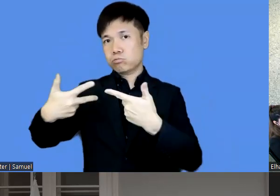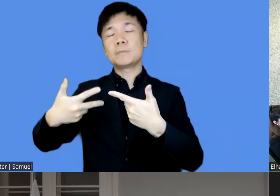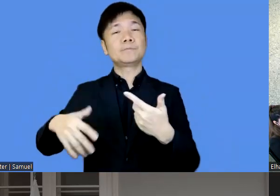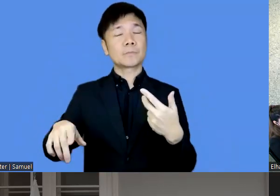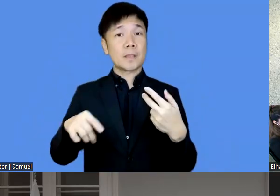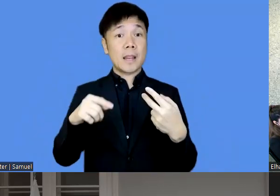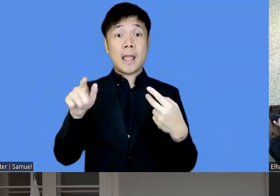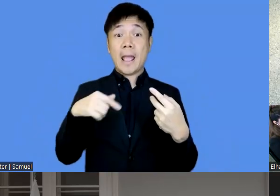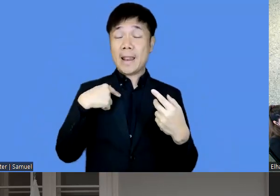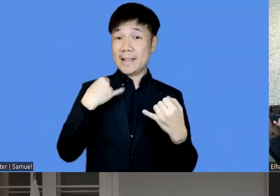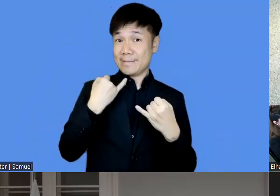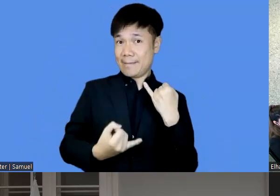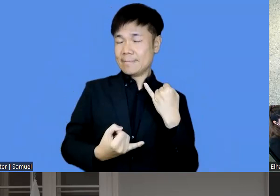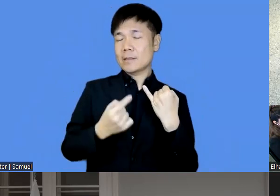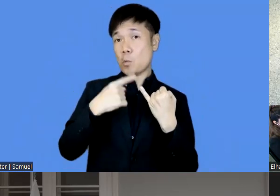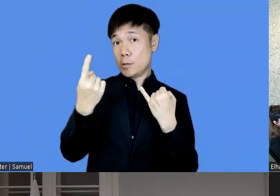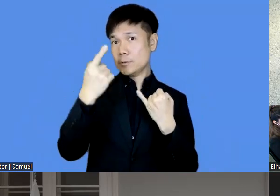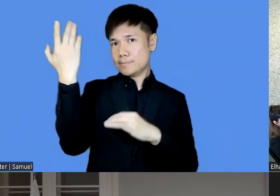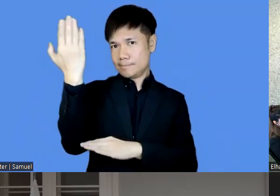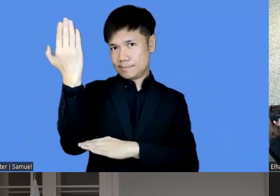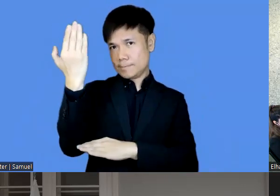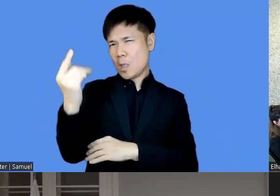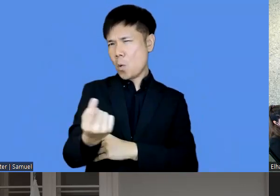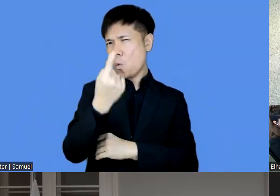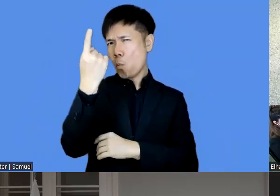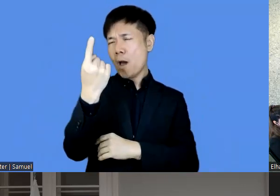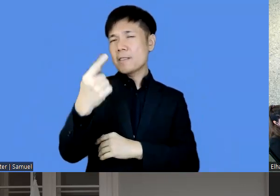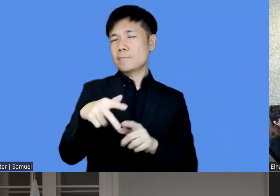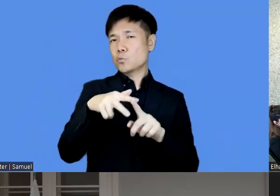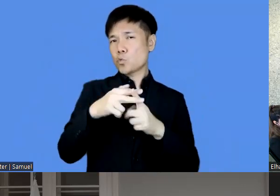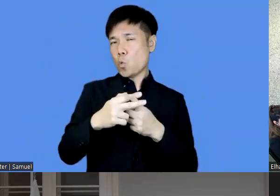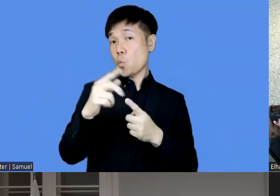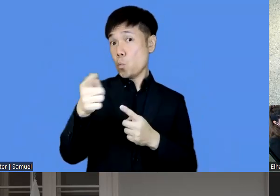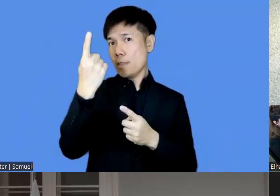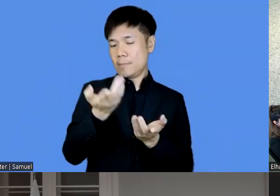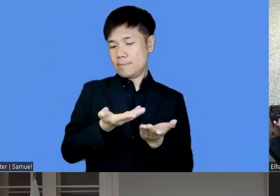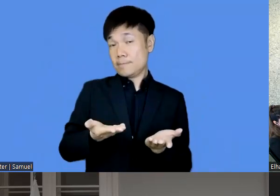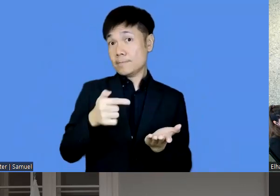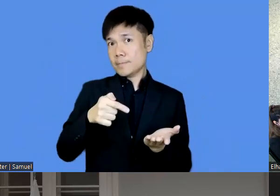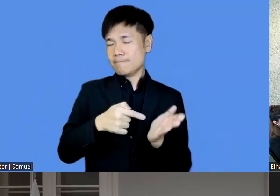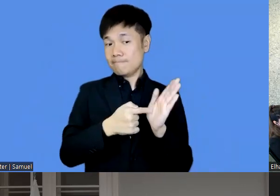finally mention one specific tool that could also be used to contribute to greater visibility